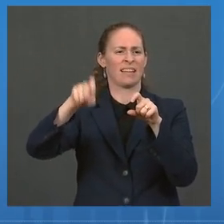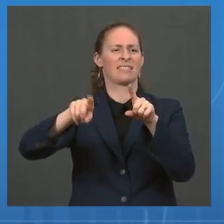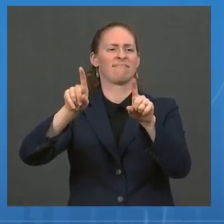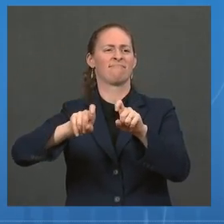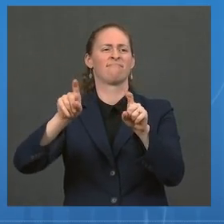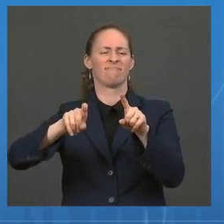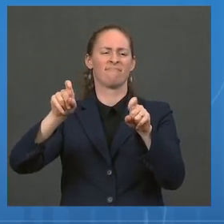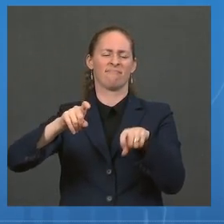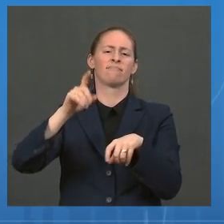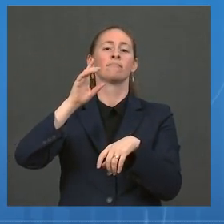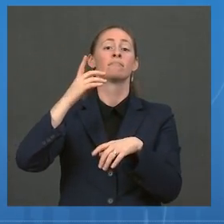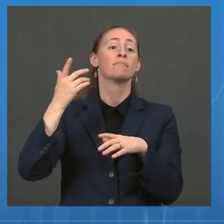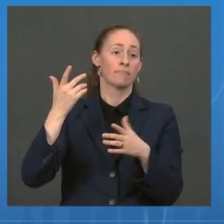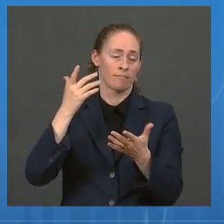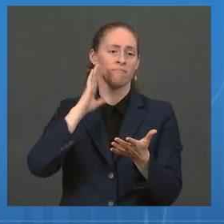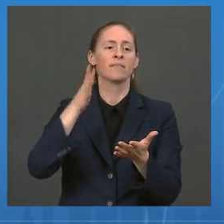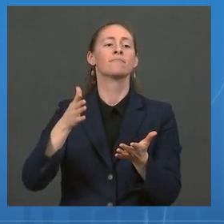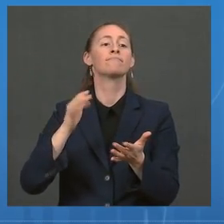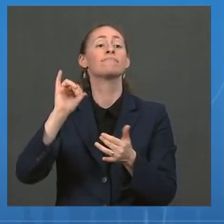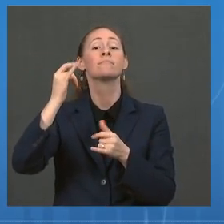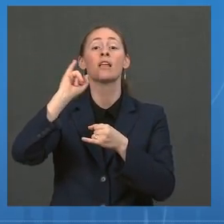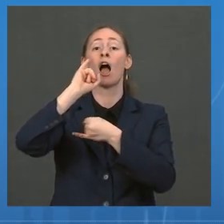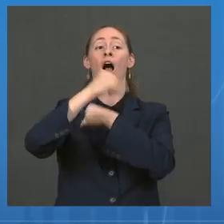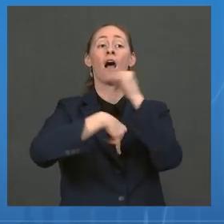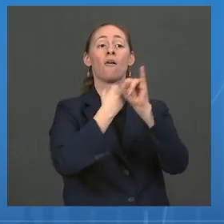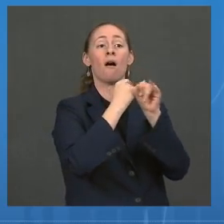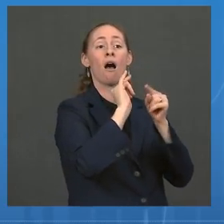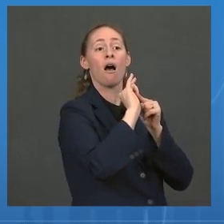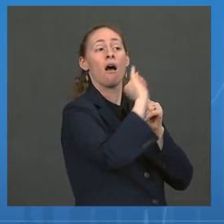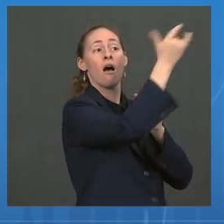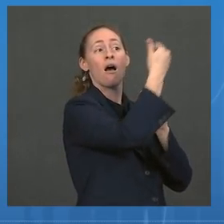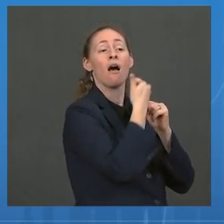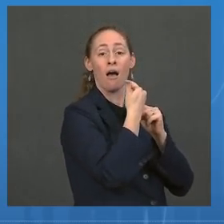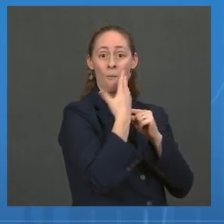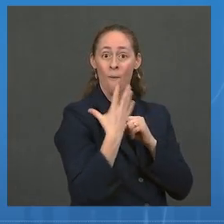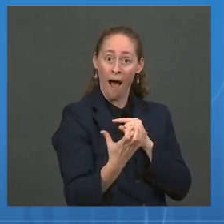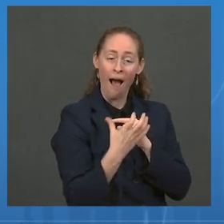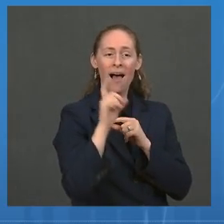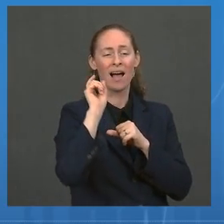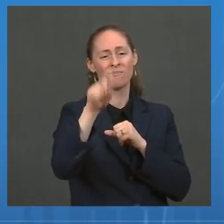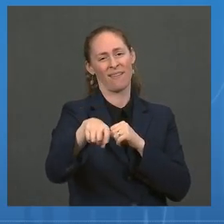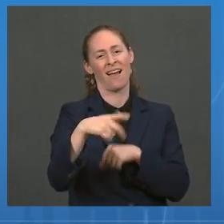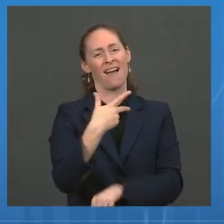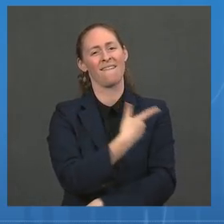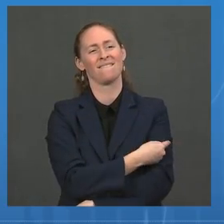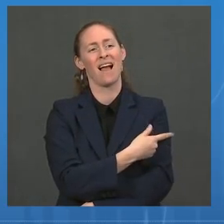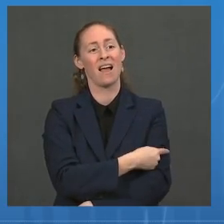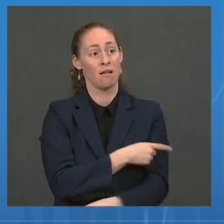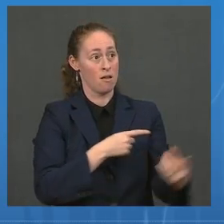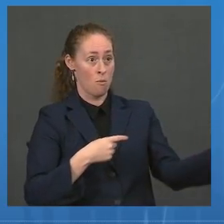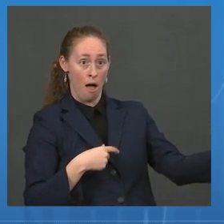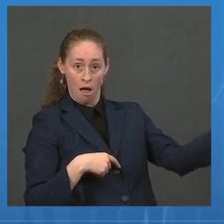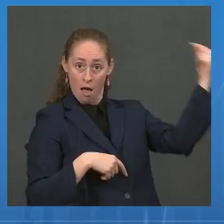international air travel will require vaccinated people coming from other countries -- full vaccination.